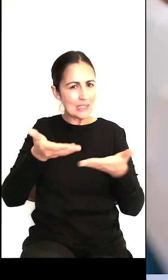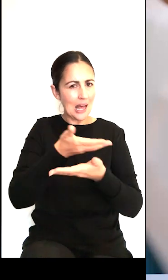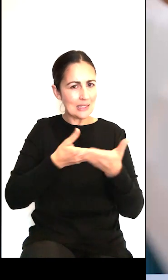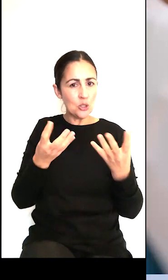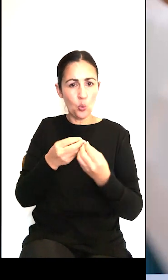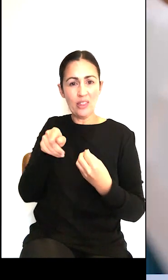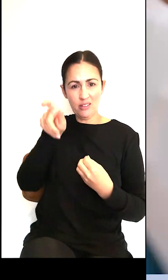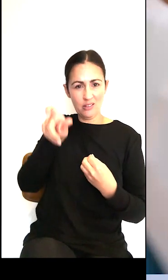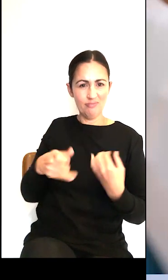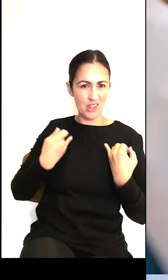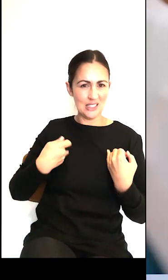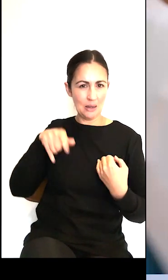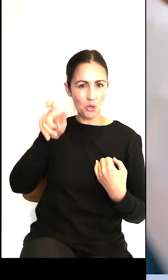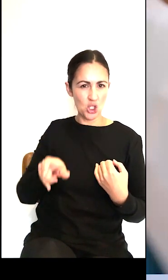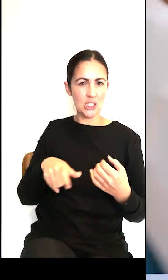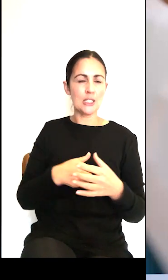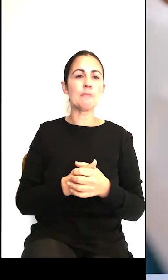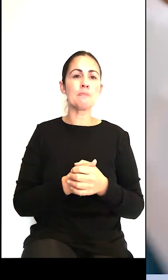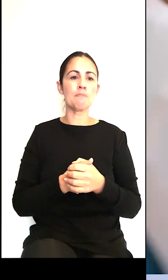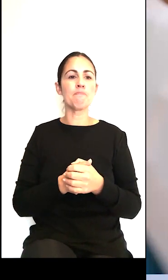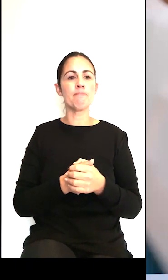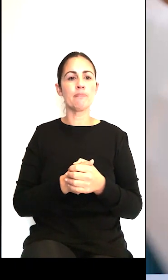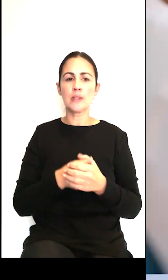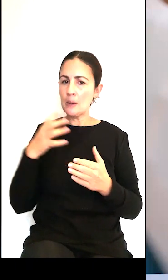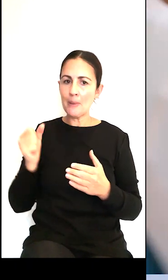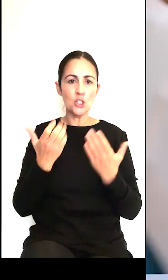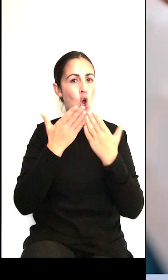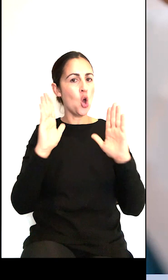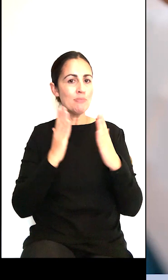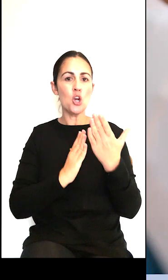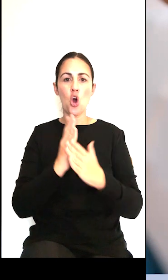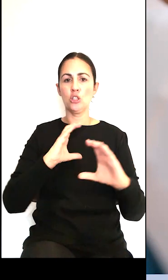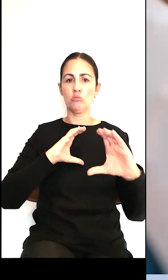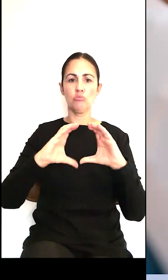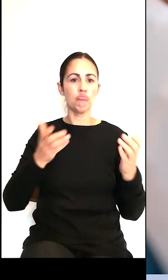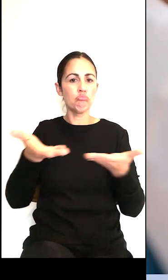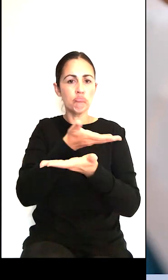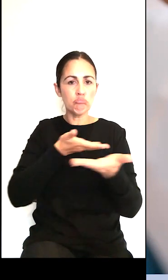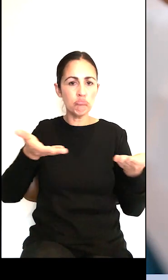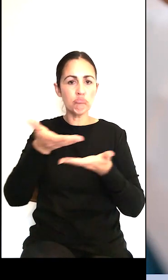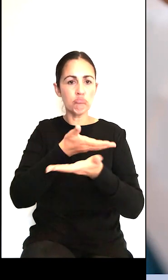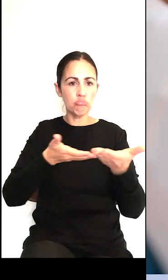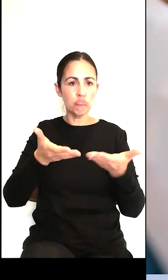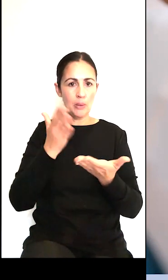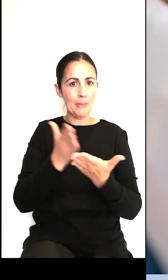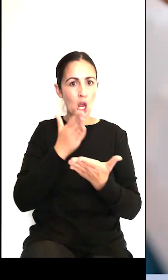So keeping an ongoing conversation as Jenny said, and as Craig described, for advance care planning generally,